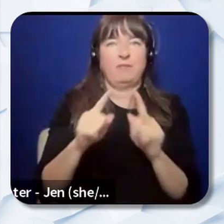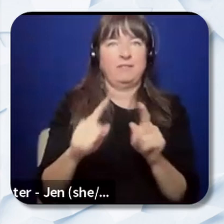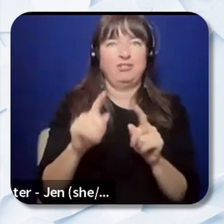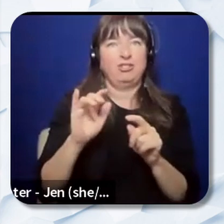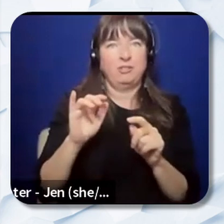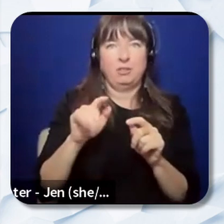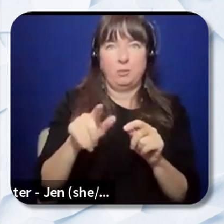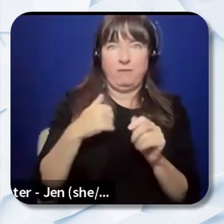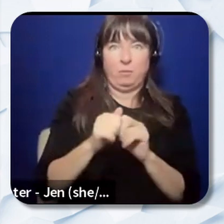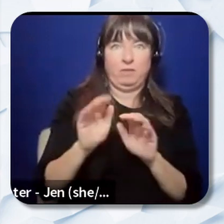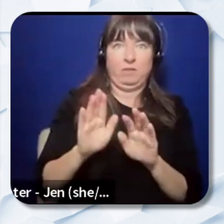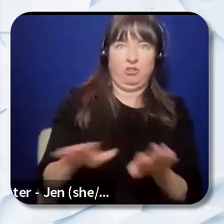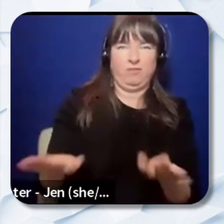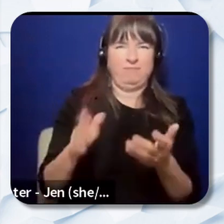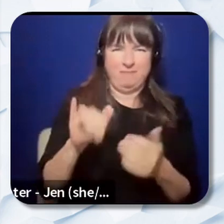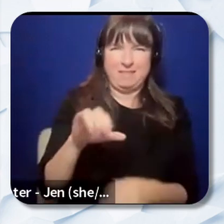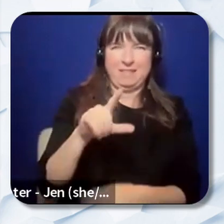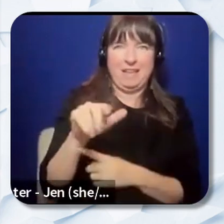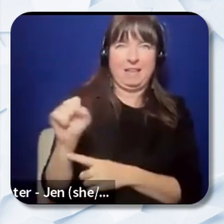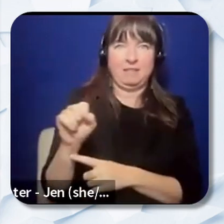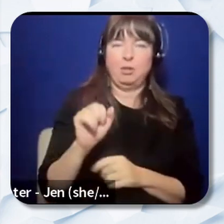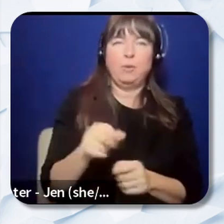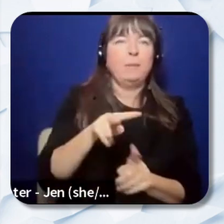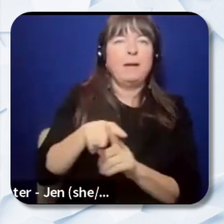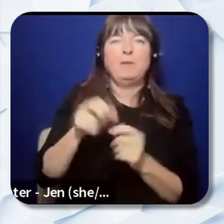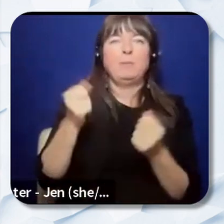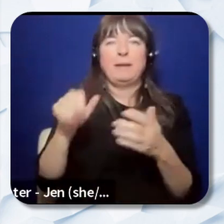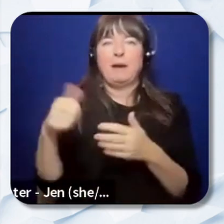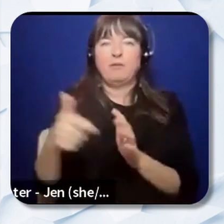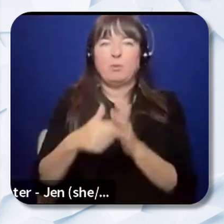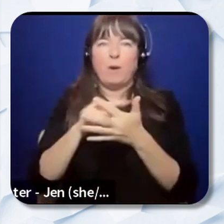and you can utilize those conversations for many other things that you need that are required for